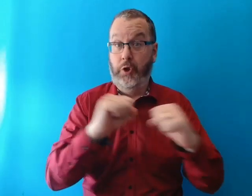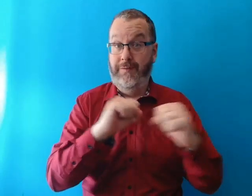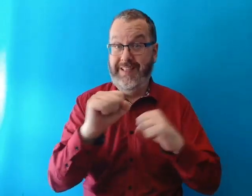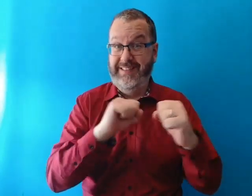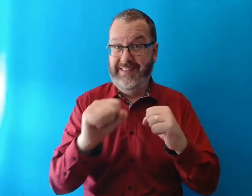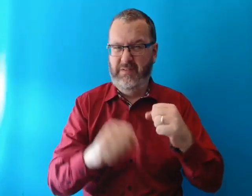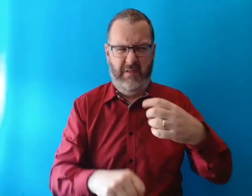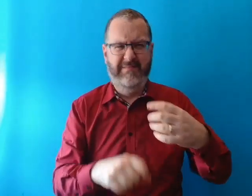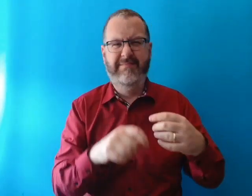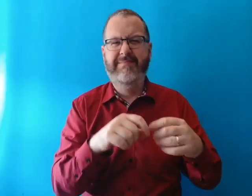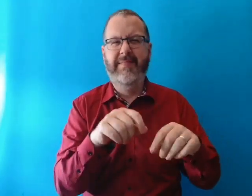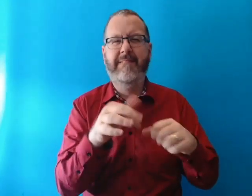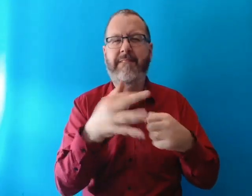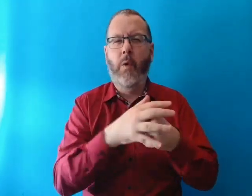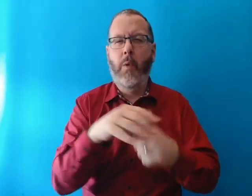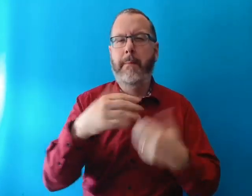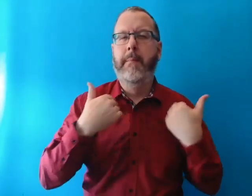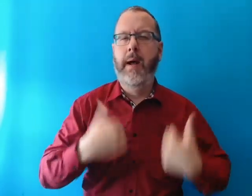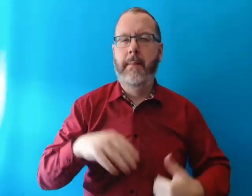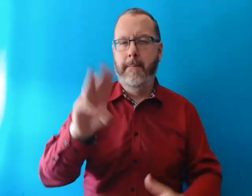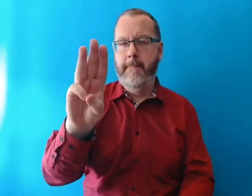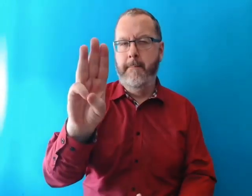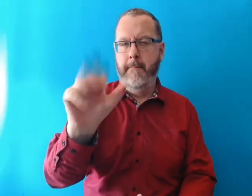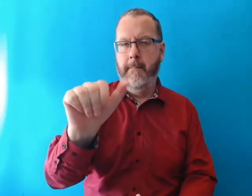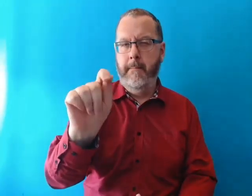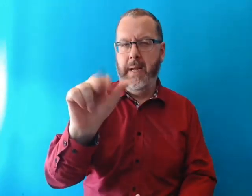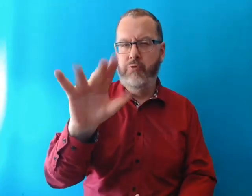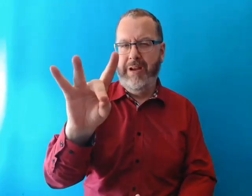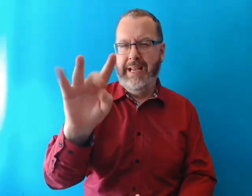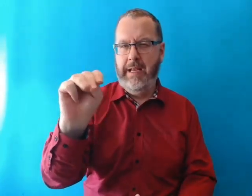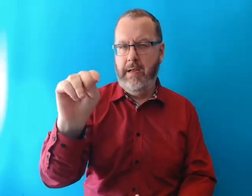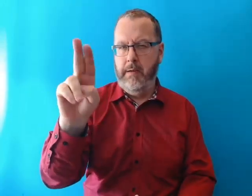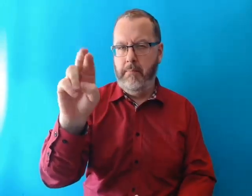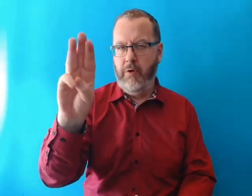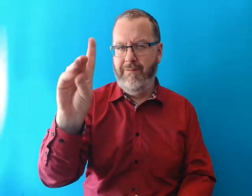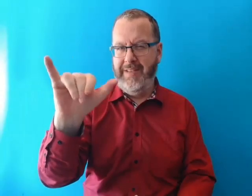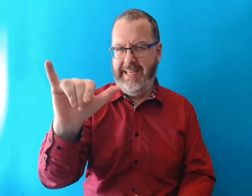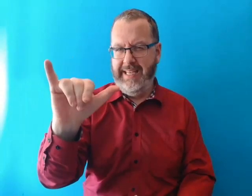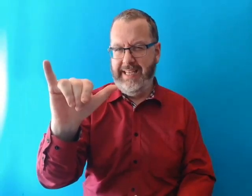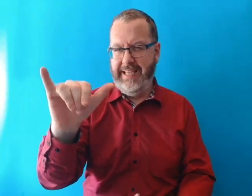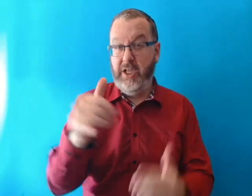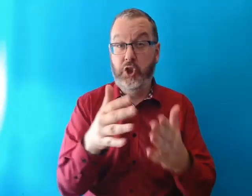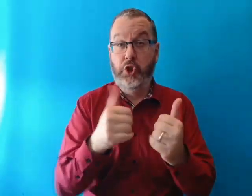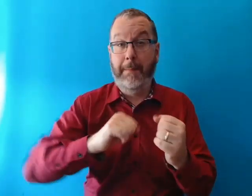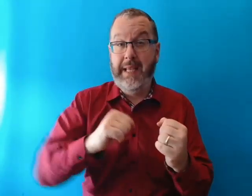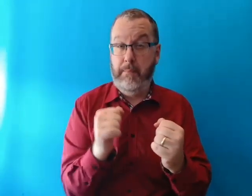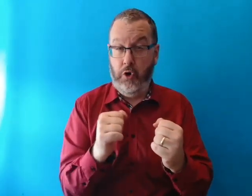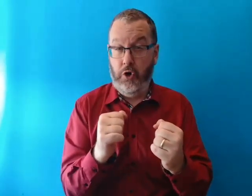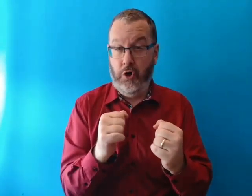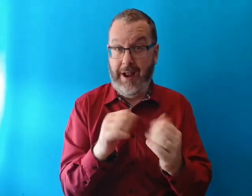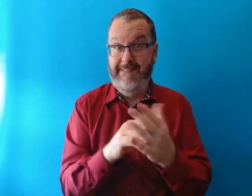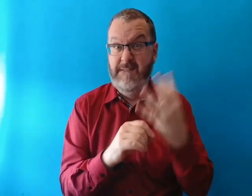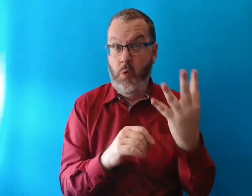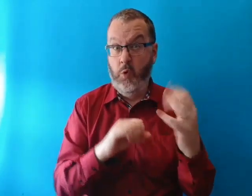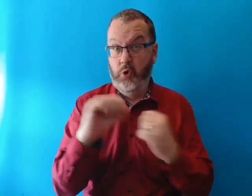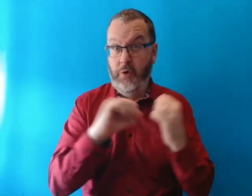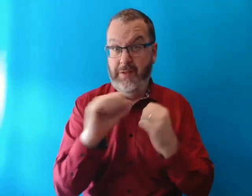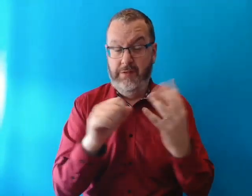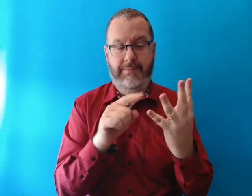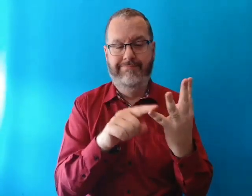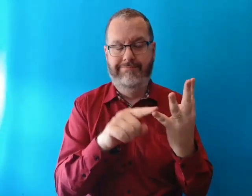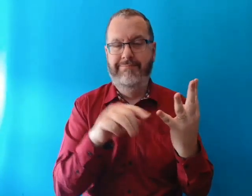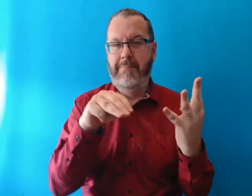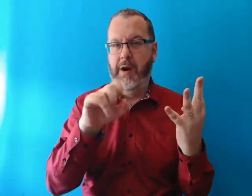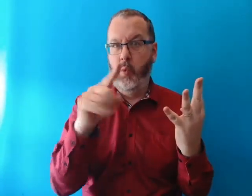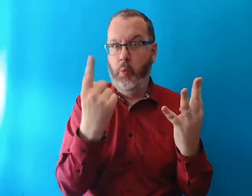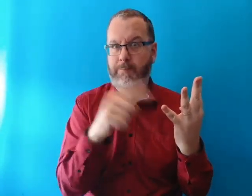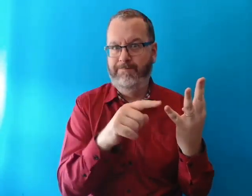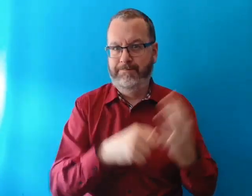He was listed as one of 4 servants working for Patrick Murphy, a local shopkeeper.